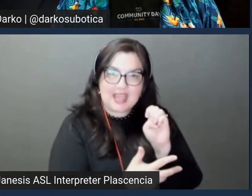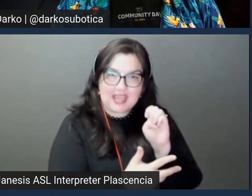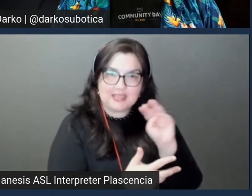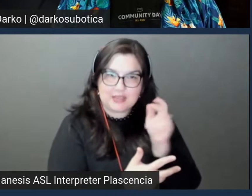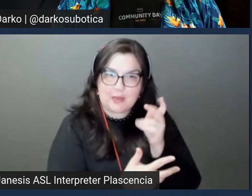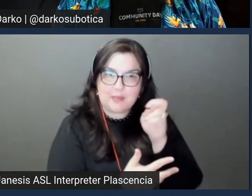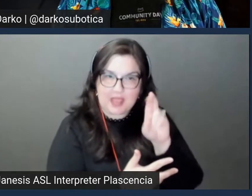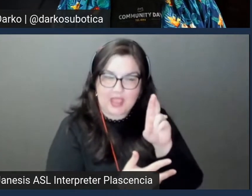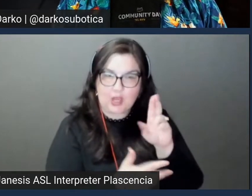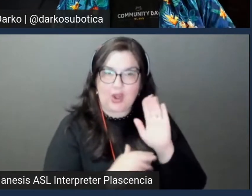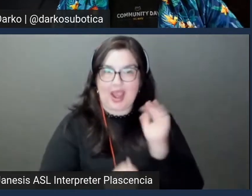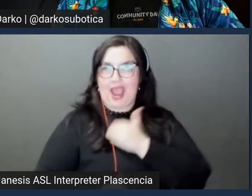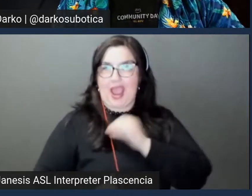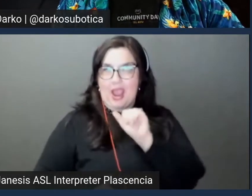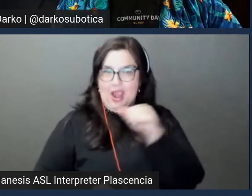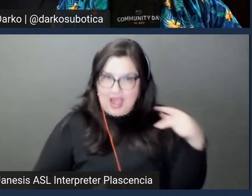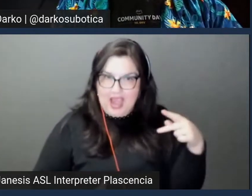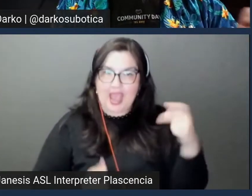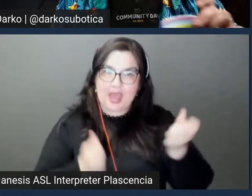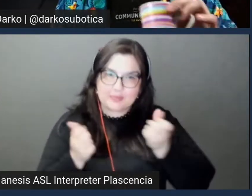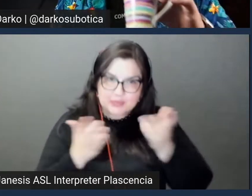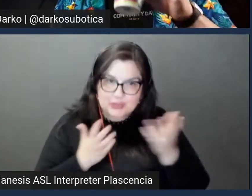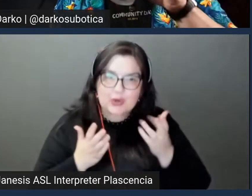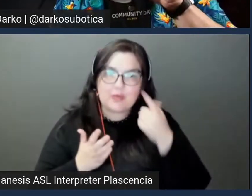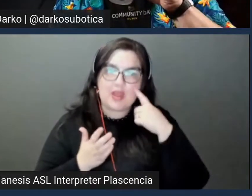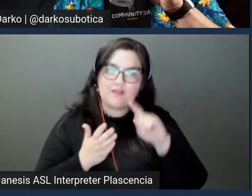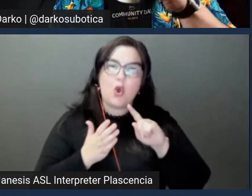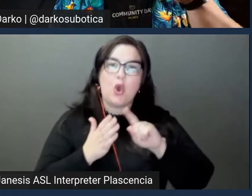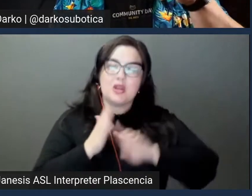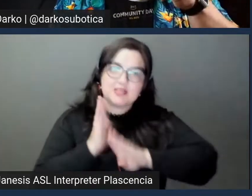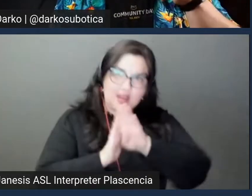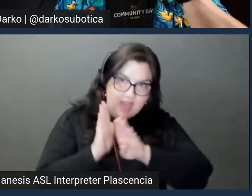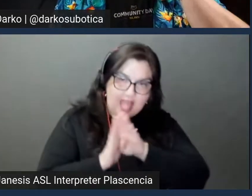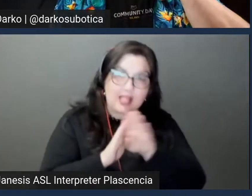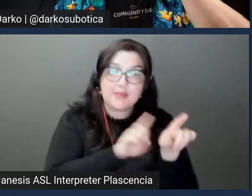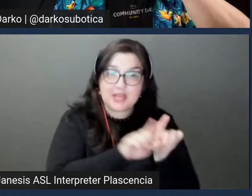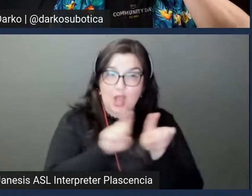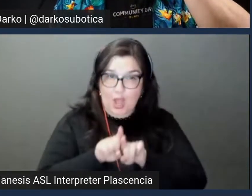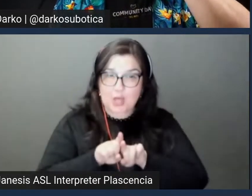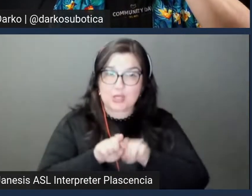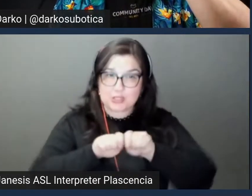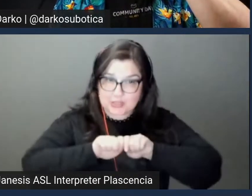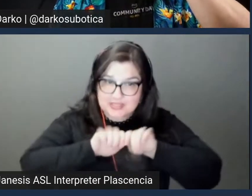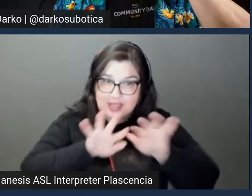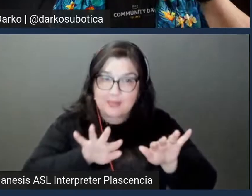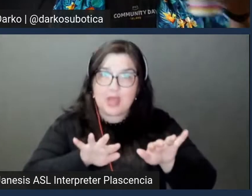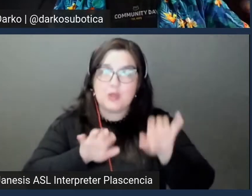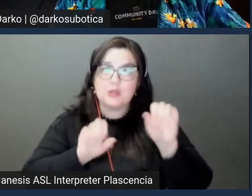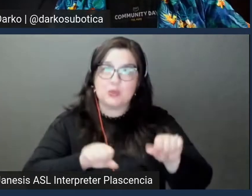for model development, ]but also deployment, where you can train models on built-in algorithms,